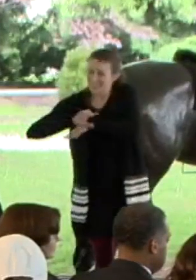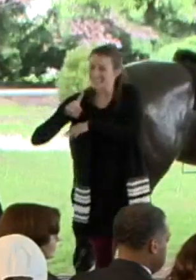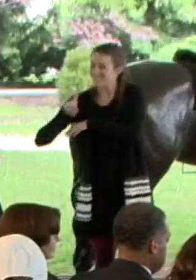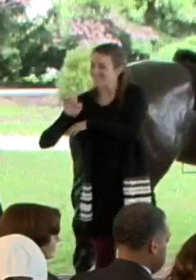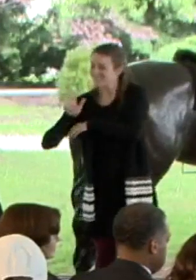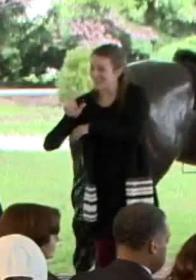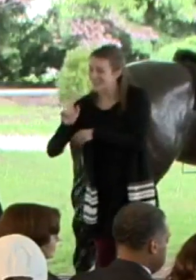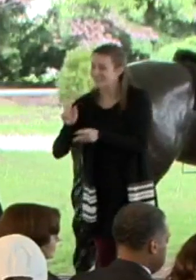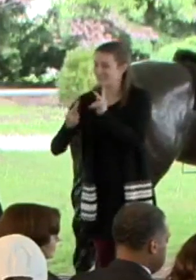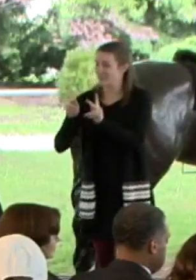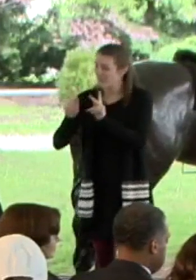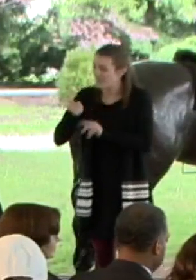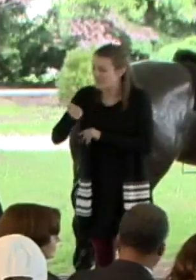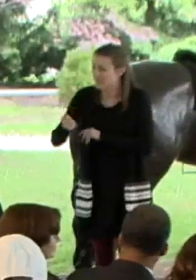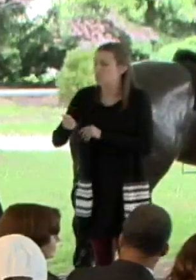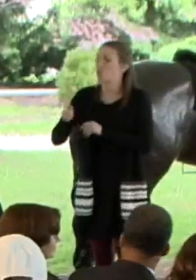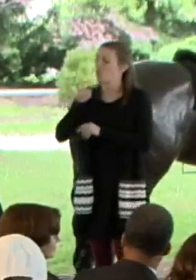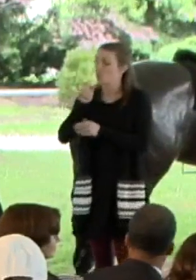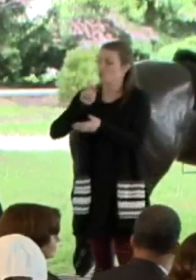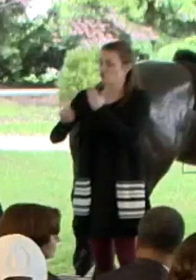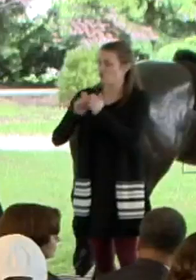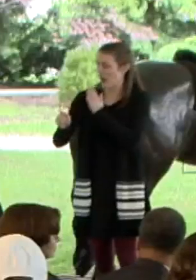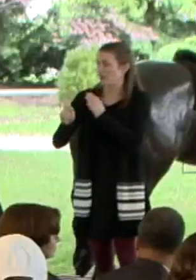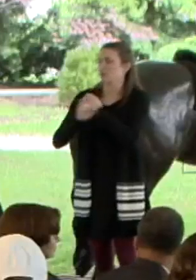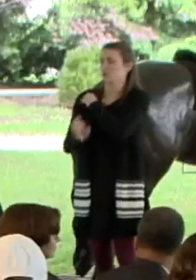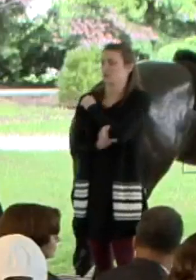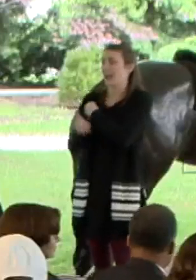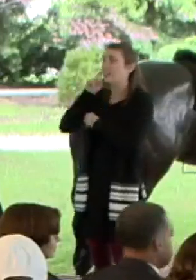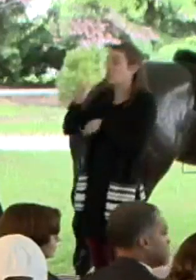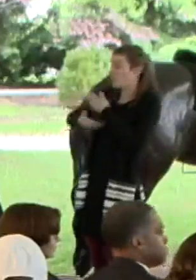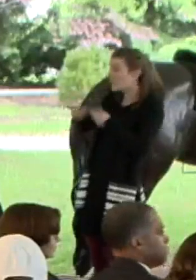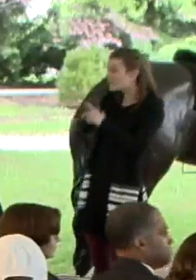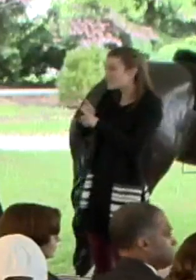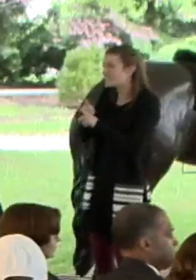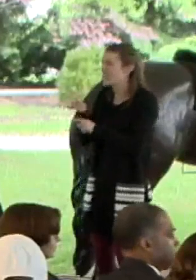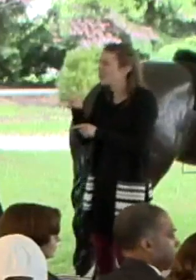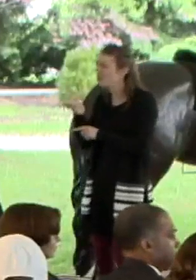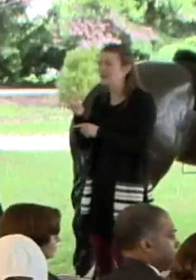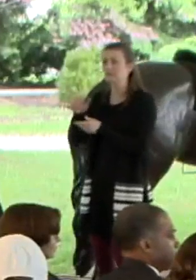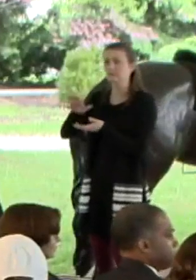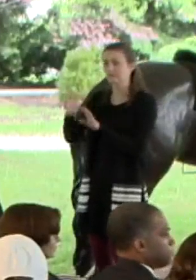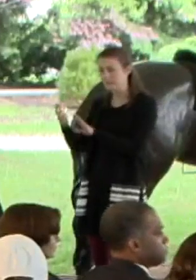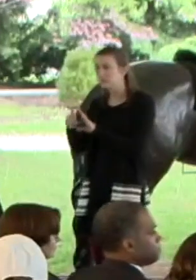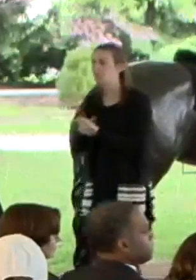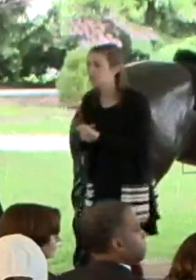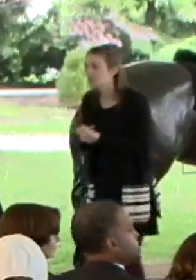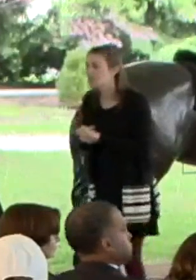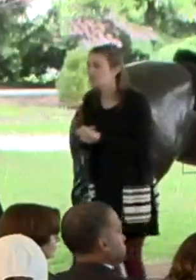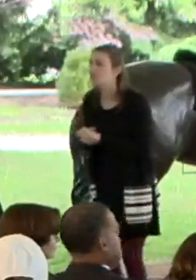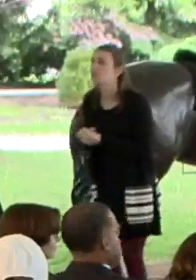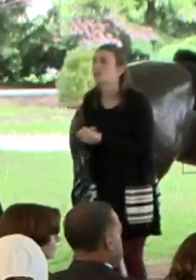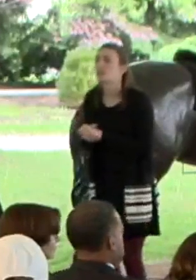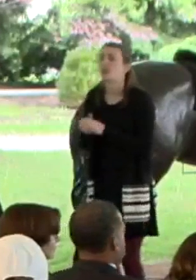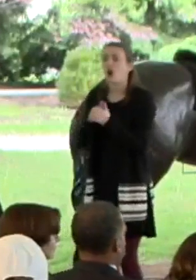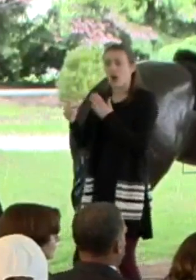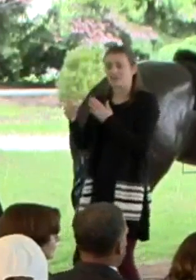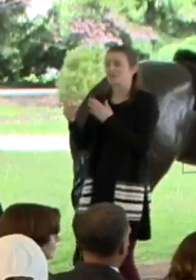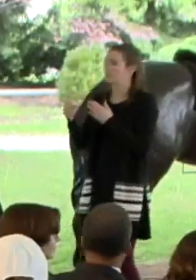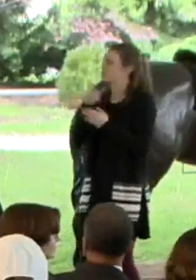LAWYERS, DRAFTING SOMETHING, THE FACT IS THE LAWYERS DON'T DRAFT THE CONSTITUTION. LAWYERS ADVISE THE DELEGATES WHO